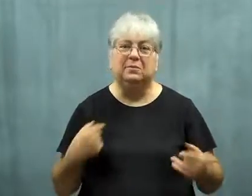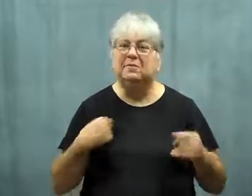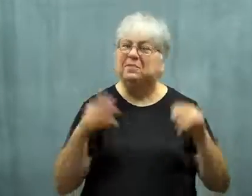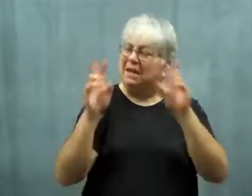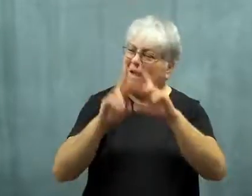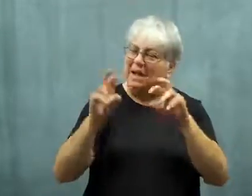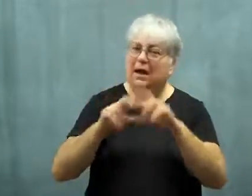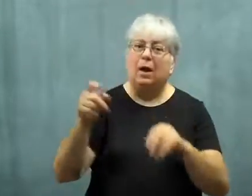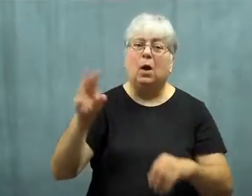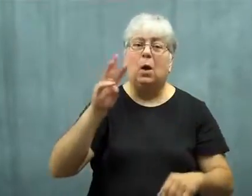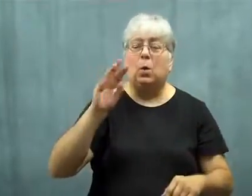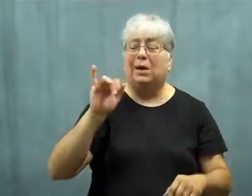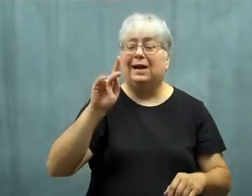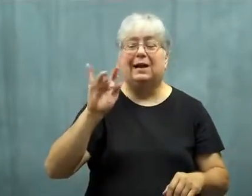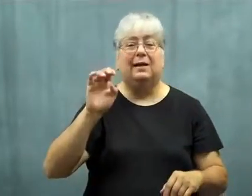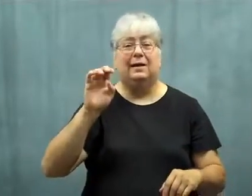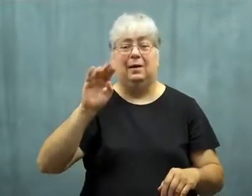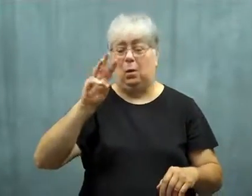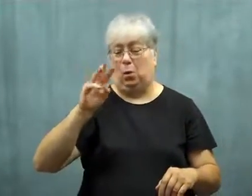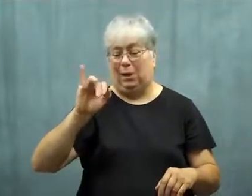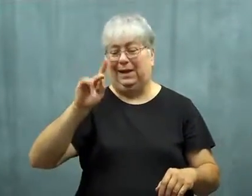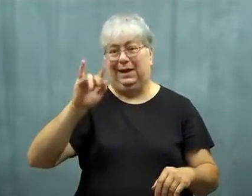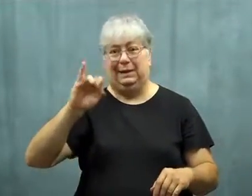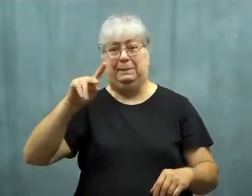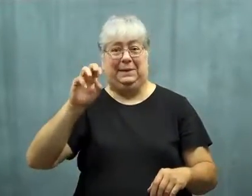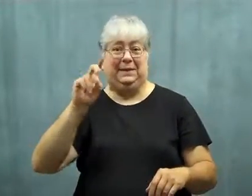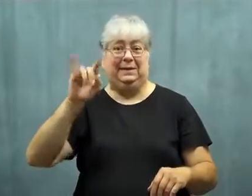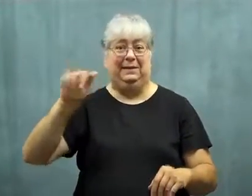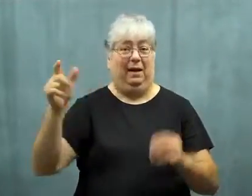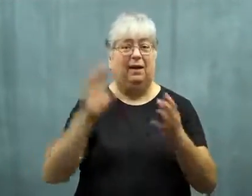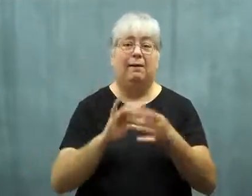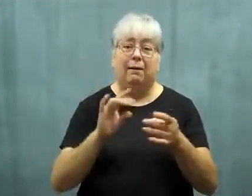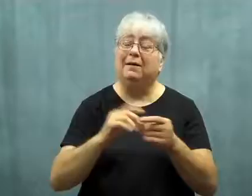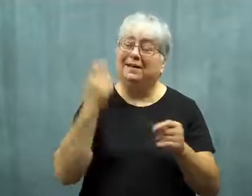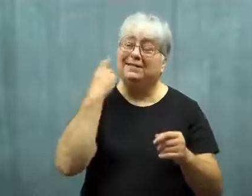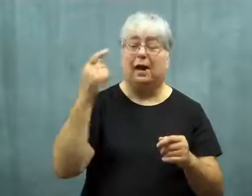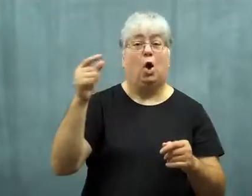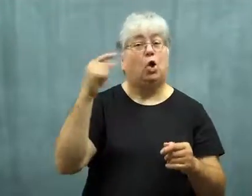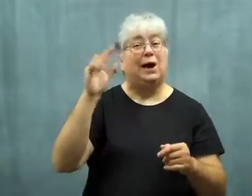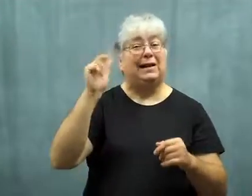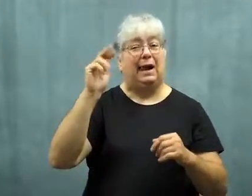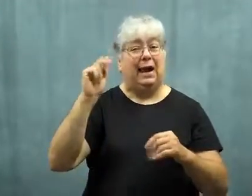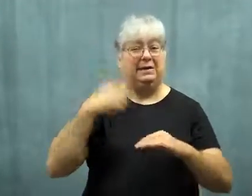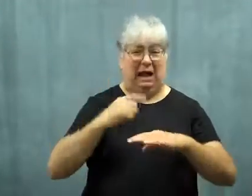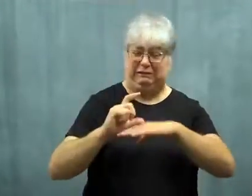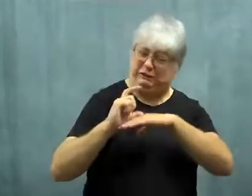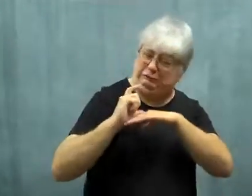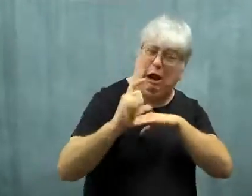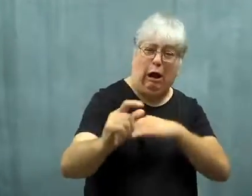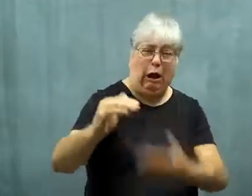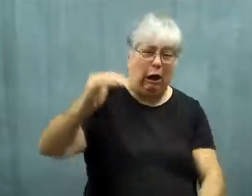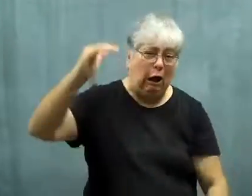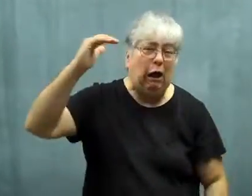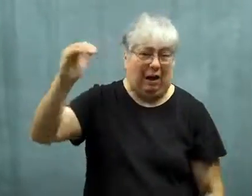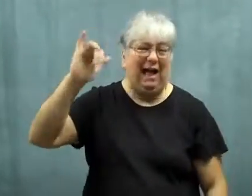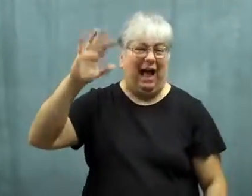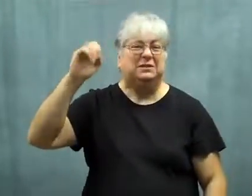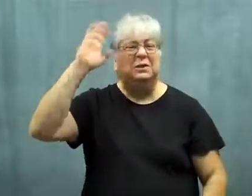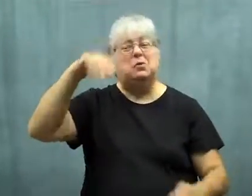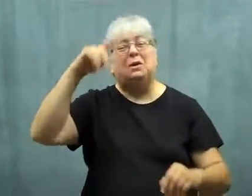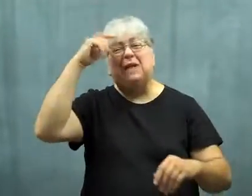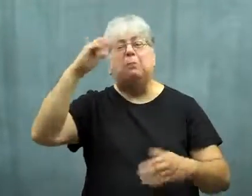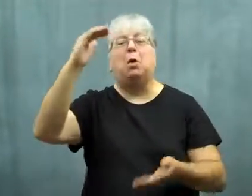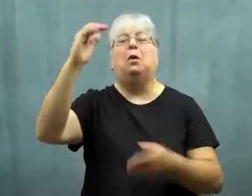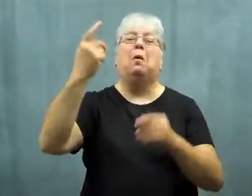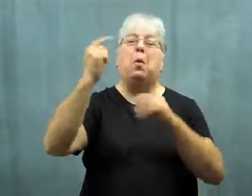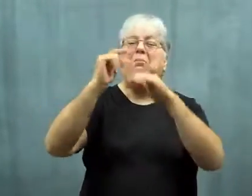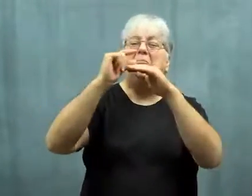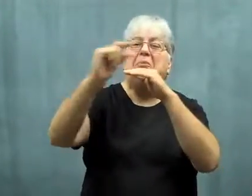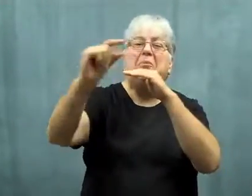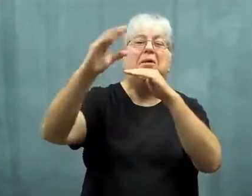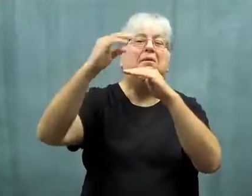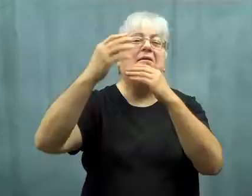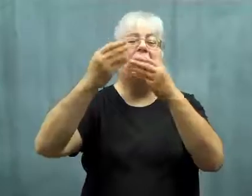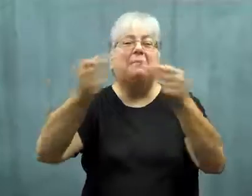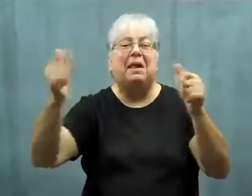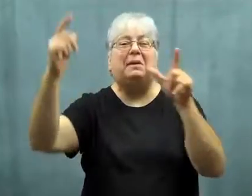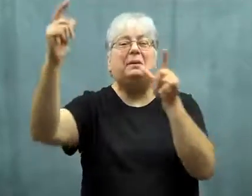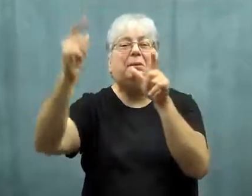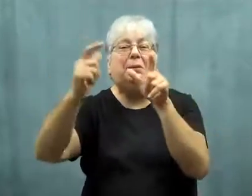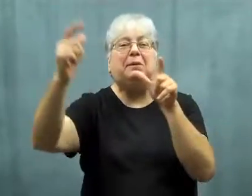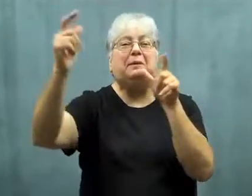I did some research on Wikipedia.